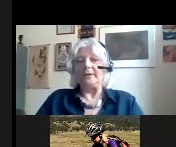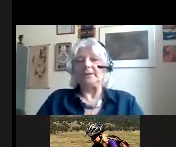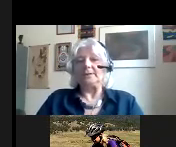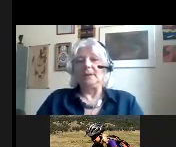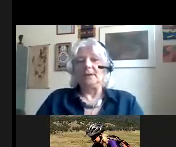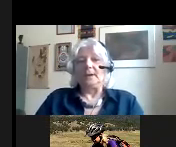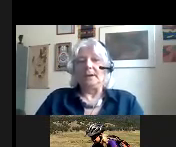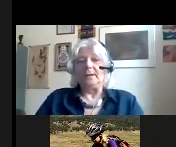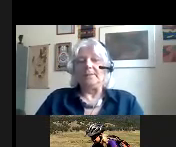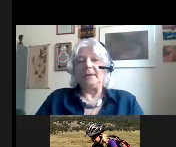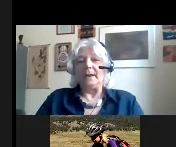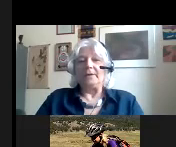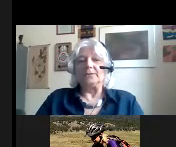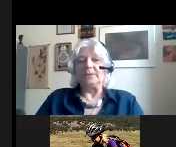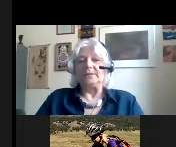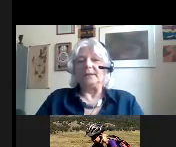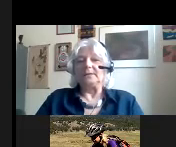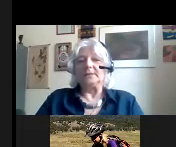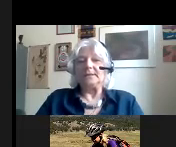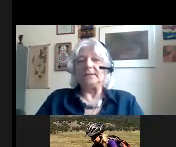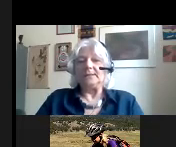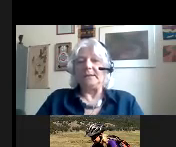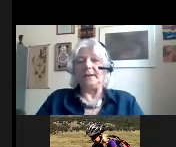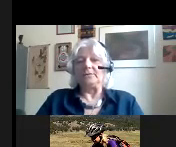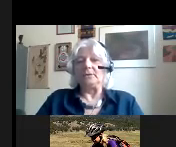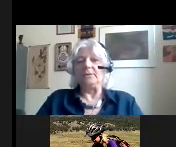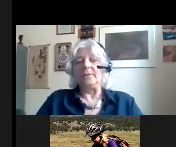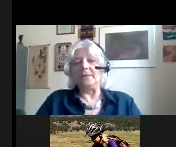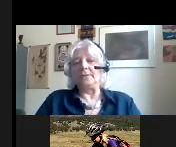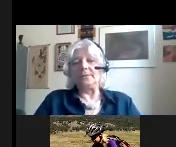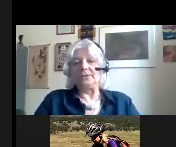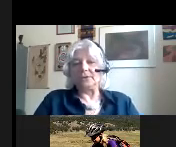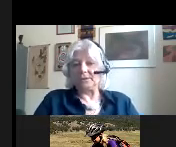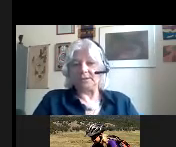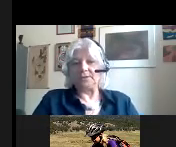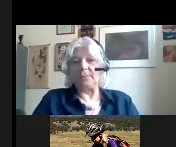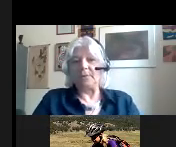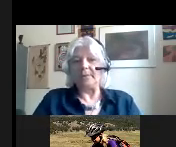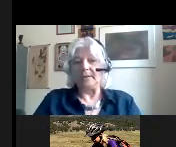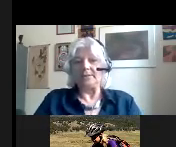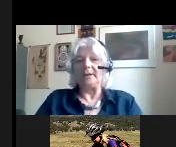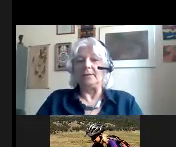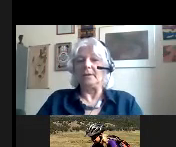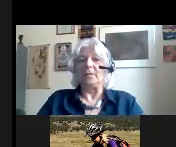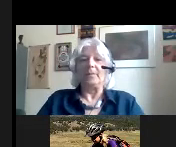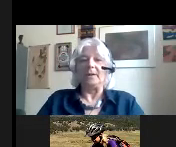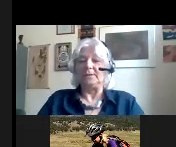in many areas where success indicators, including wealth and criminal justice system, employment, housing, healthcare, politics,